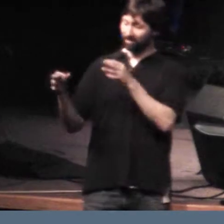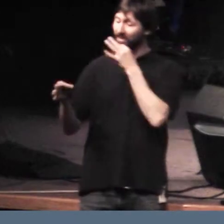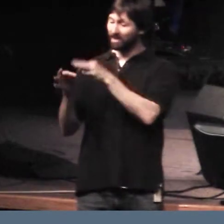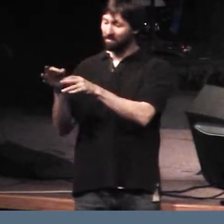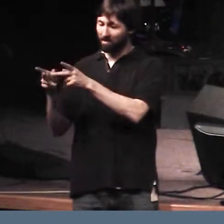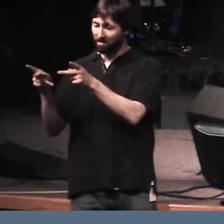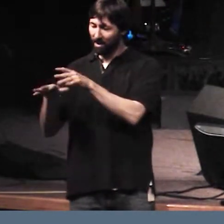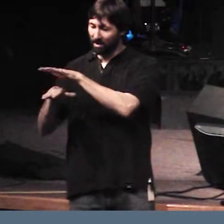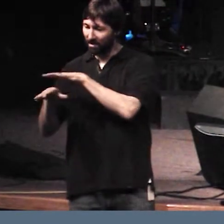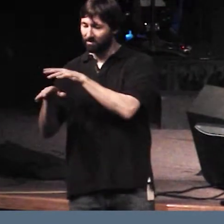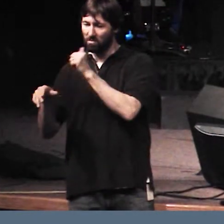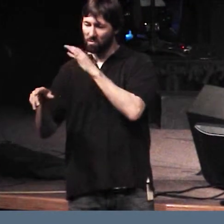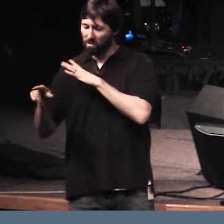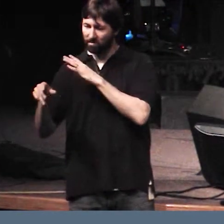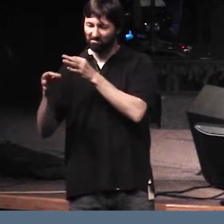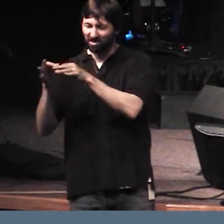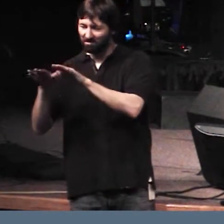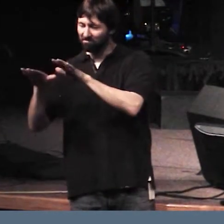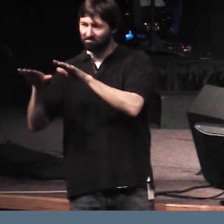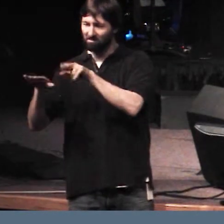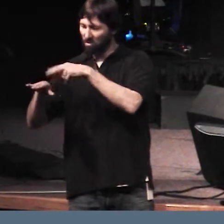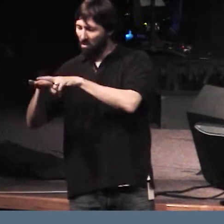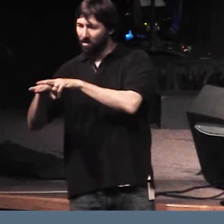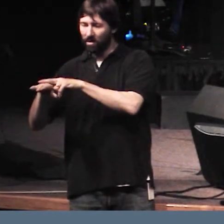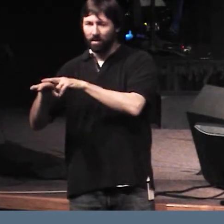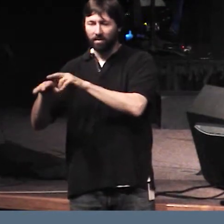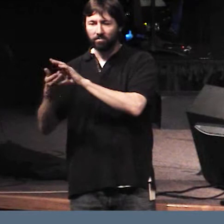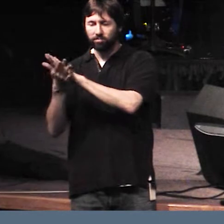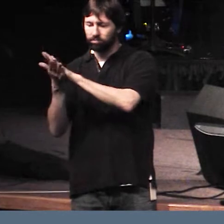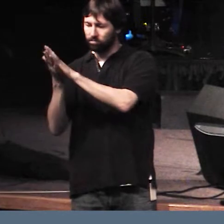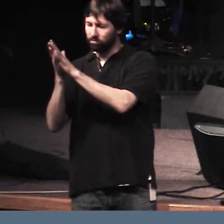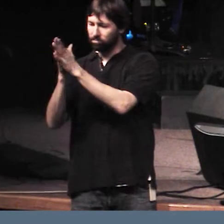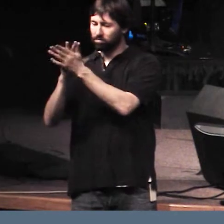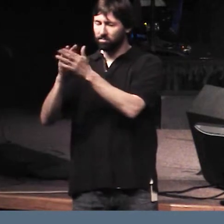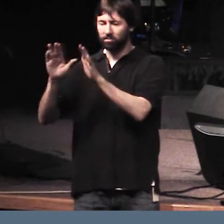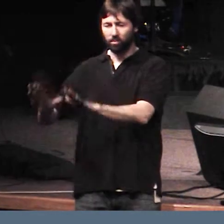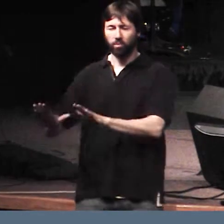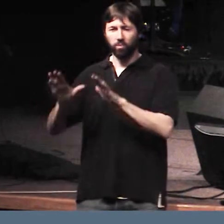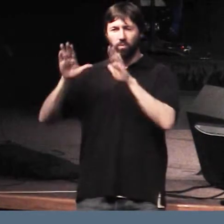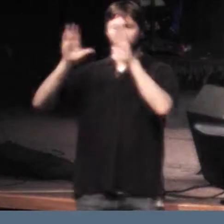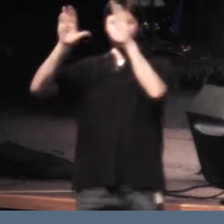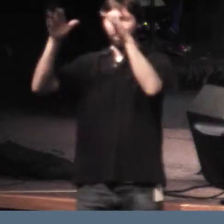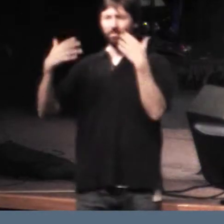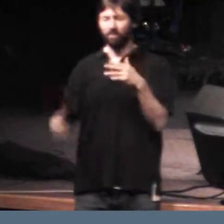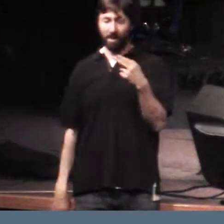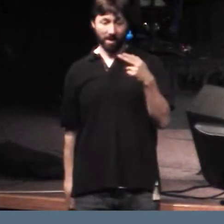ordinary woman and did something extraordinary and I've got to stop and say cHesed it's hard to practicing anytime